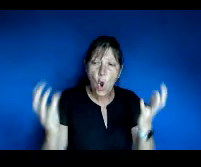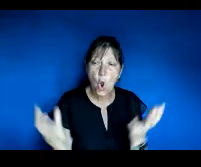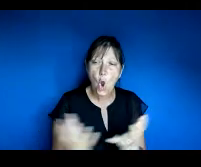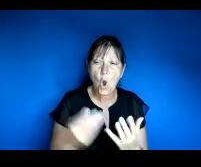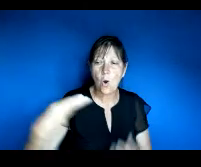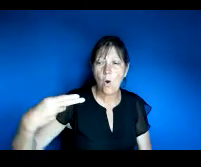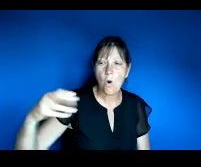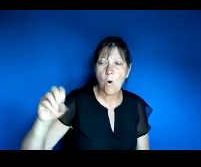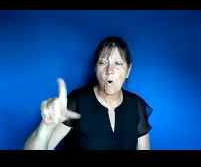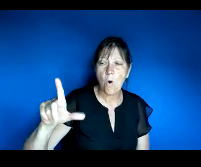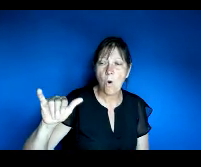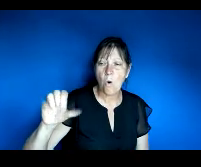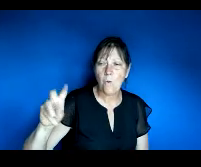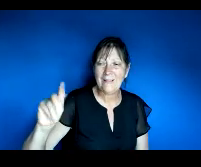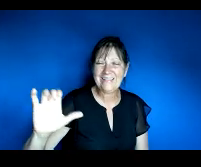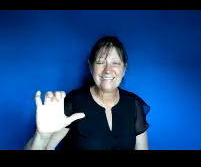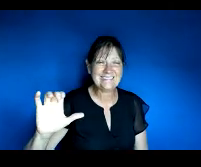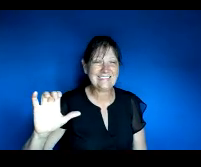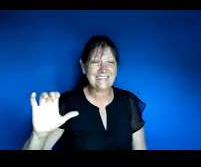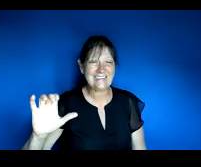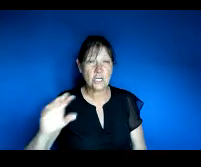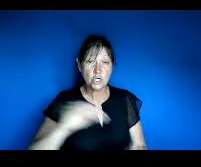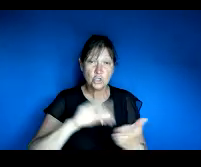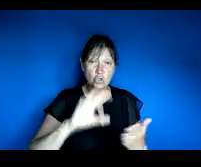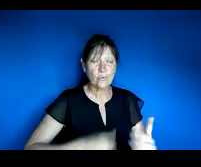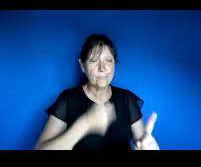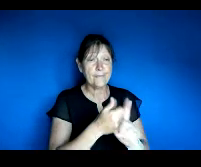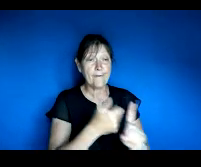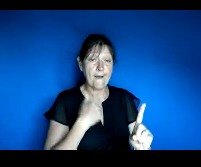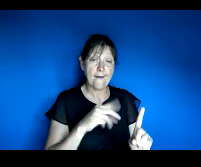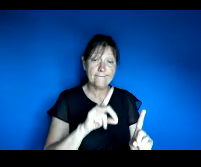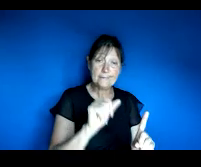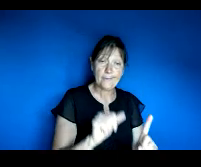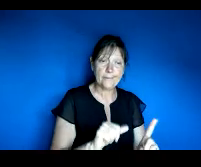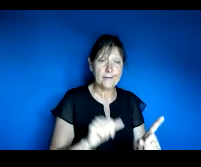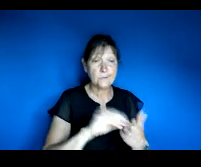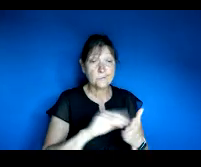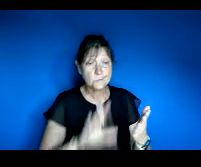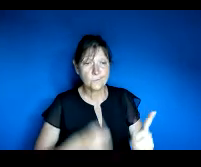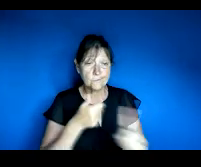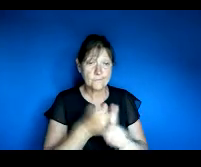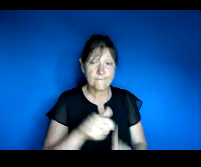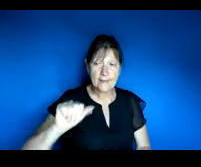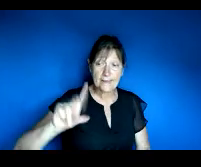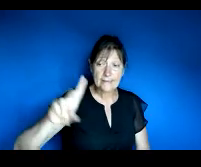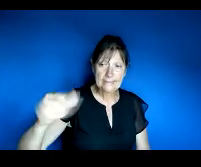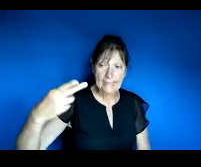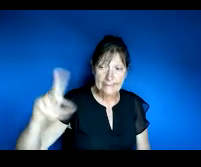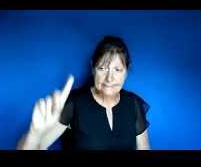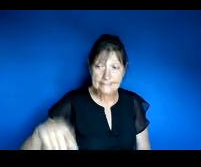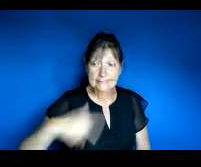We do not see students just as students with disabilities or students with ADHD, or students with depression. We see them as whole people,